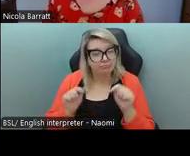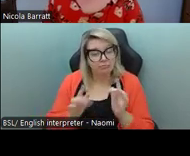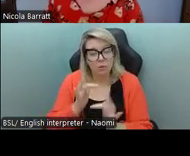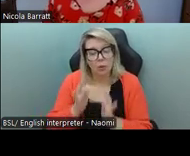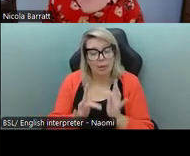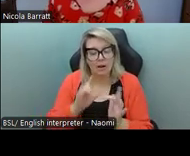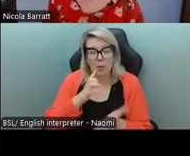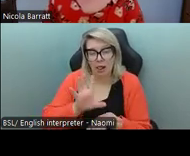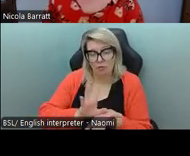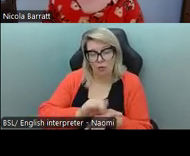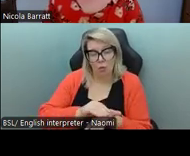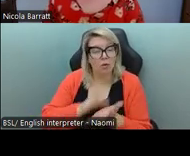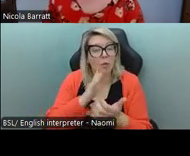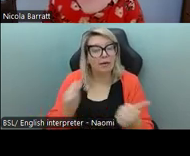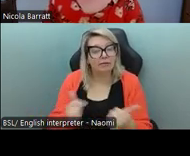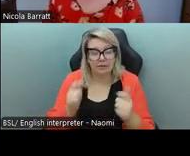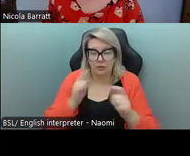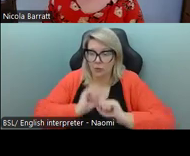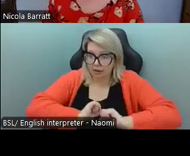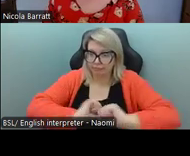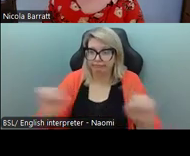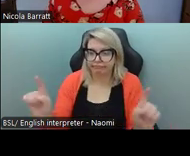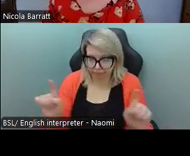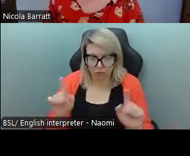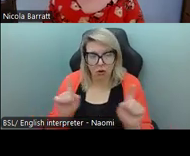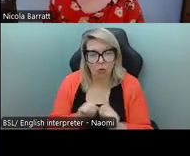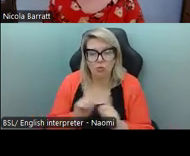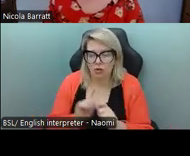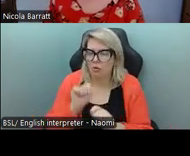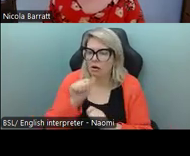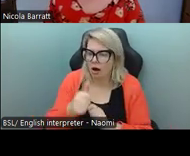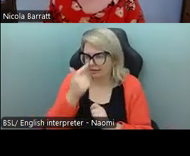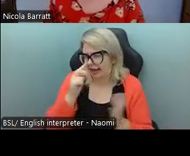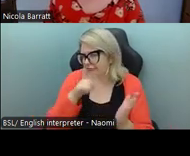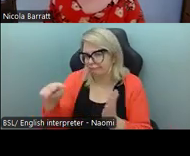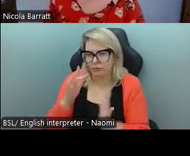You'll be sent it by email, but it will also be available on our website in the next seven days.